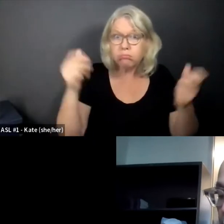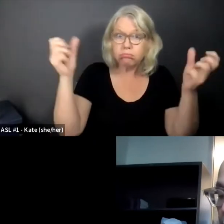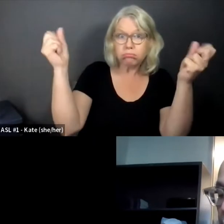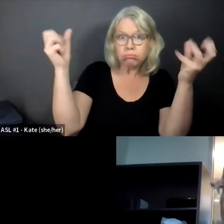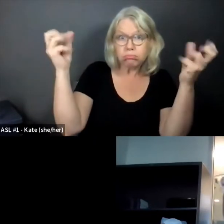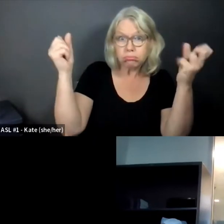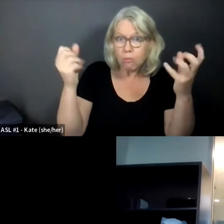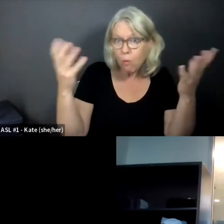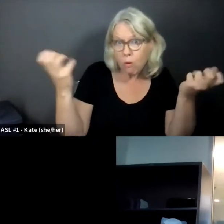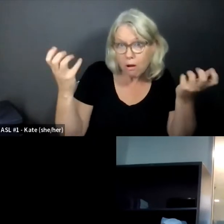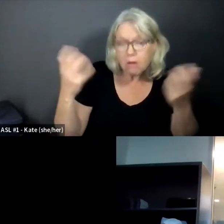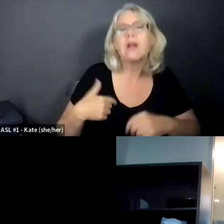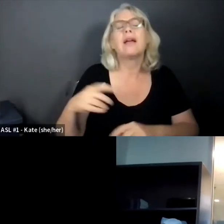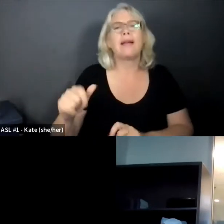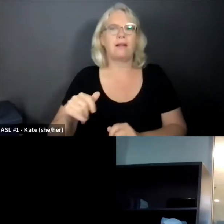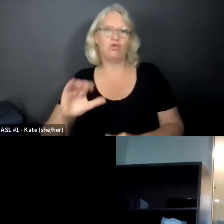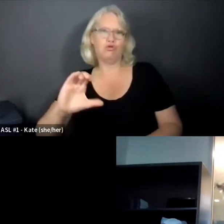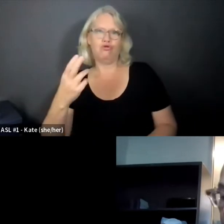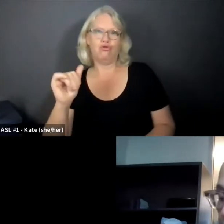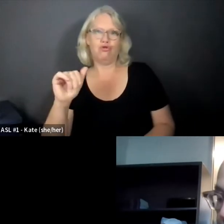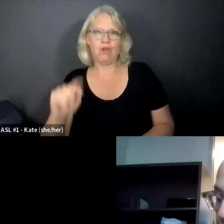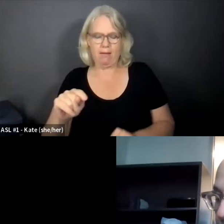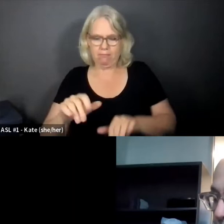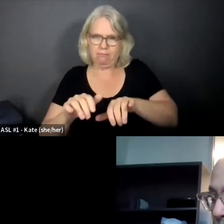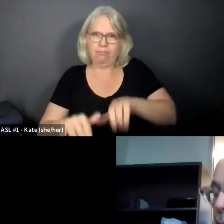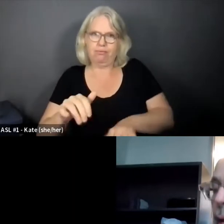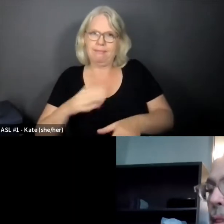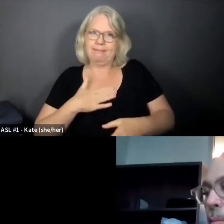KNOW YOU HAVE A QUESTION VIA ASL.